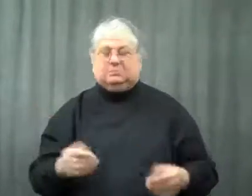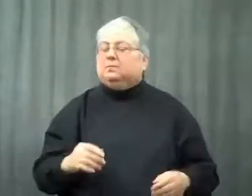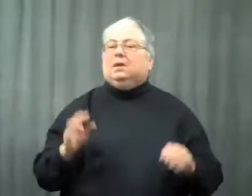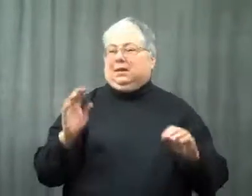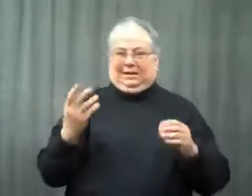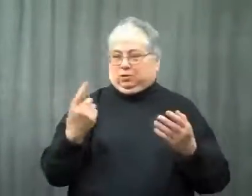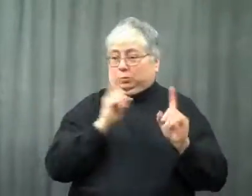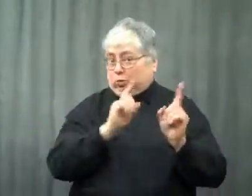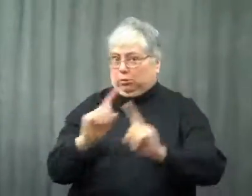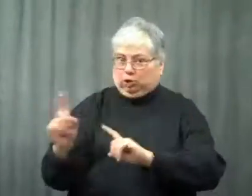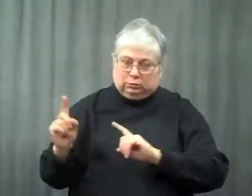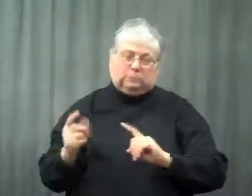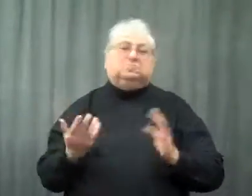That was a rumor, though.